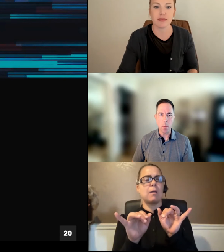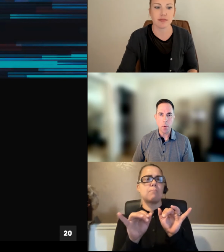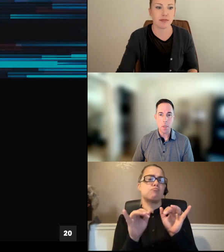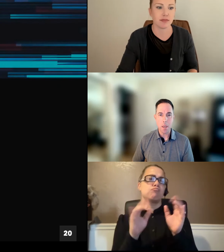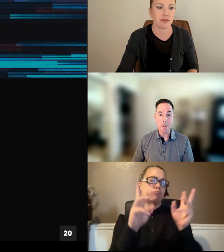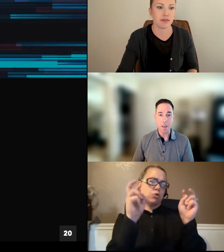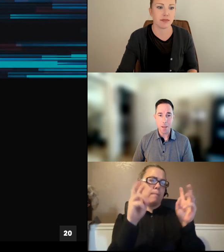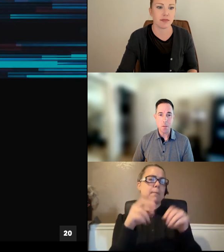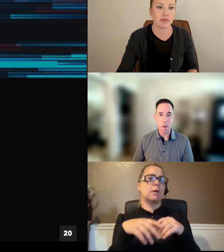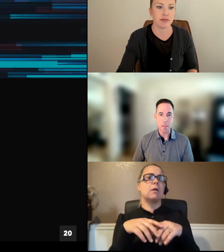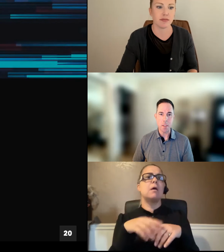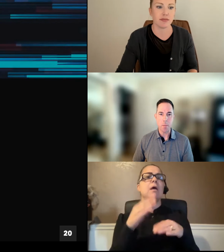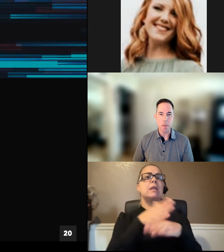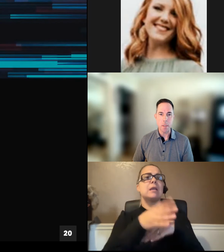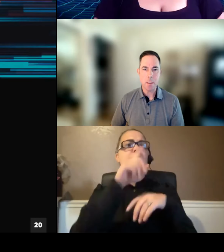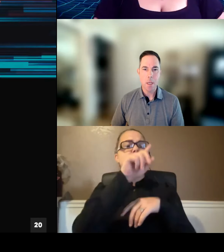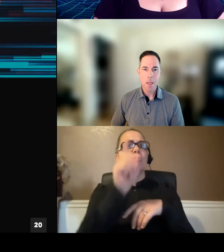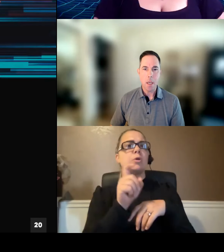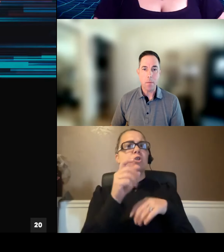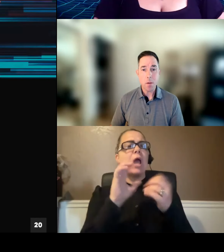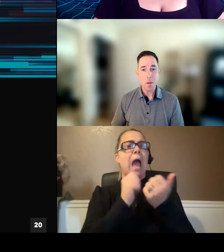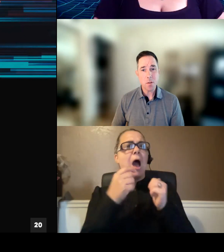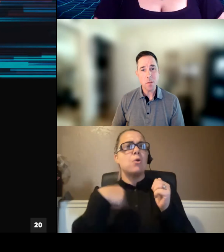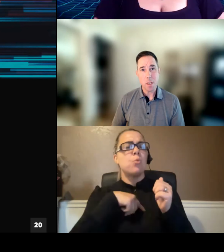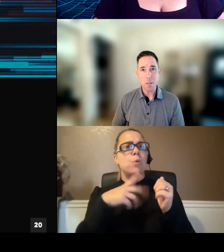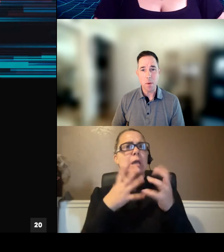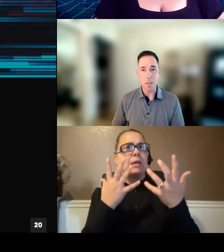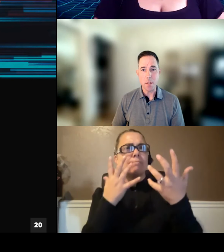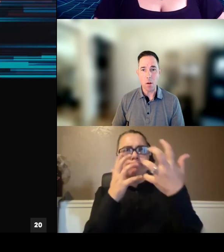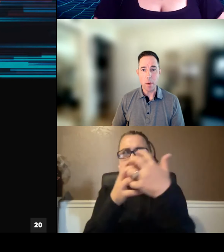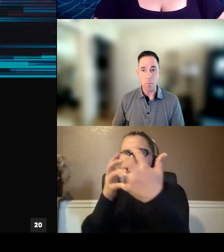personalized and customized experience if I all you can do is customize an already